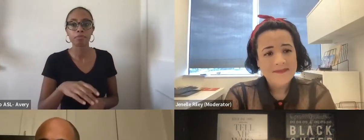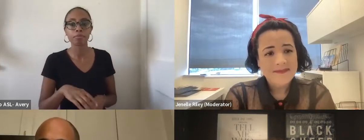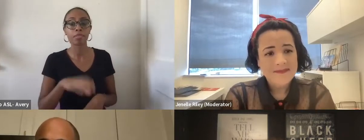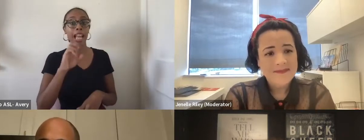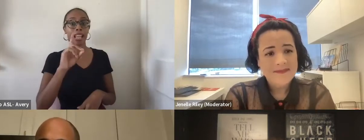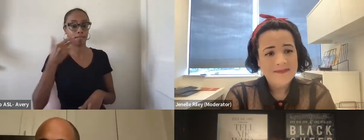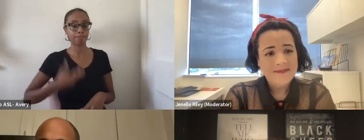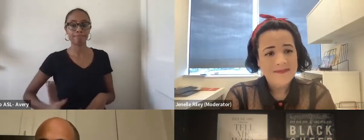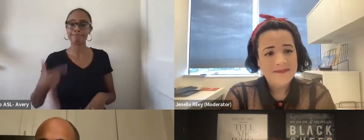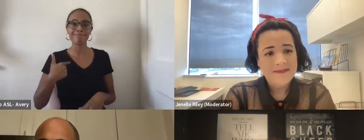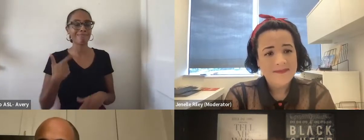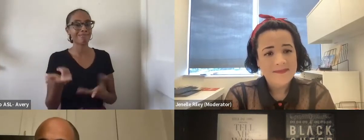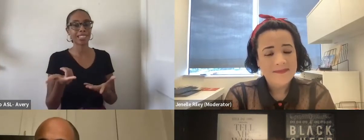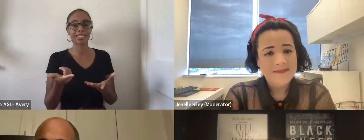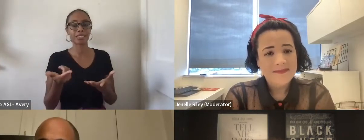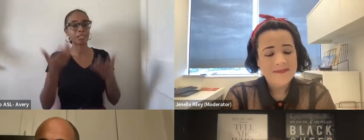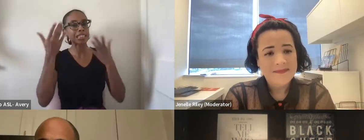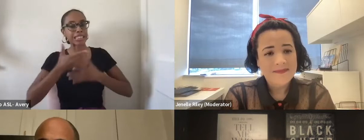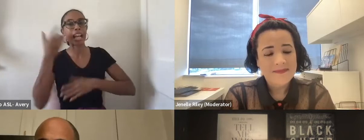strongly I feel in the last few hours actually.